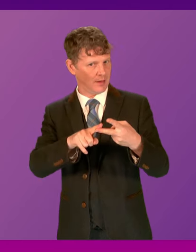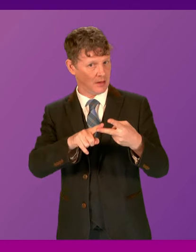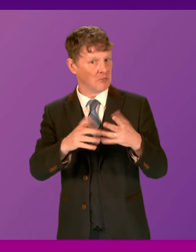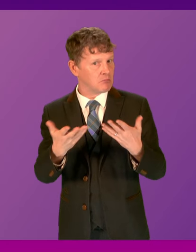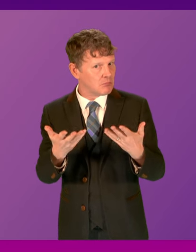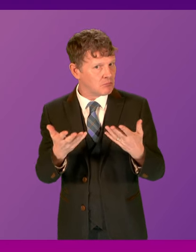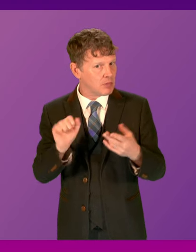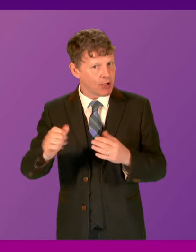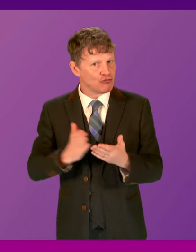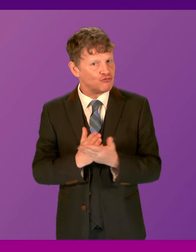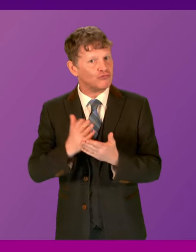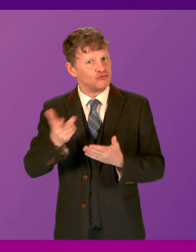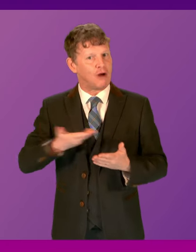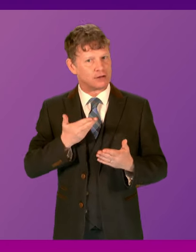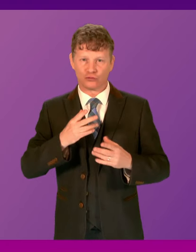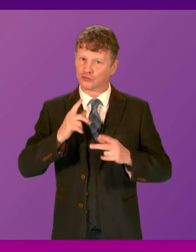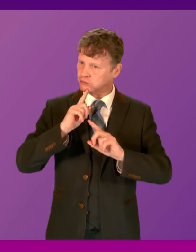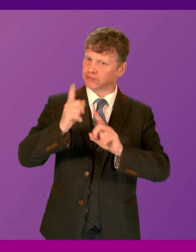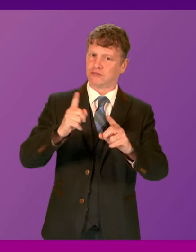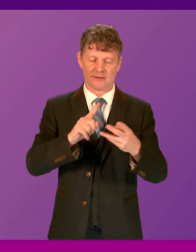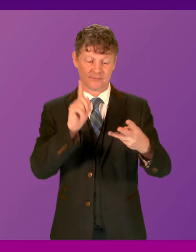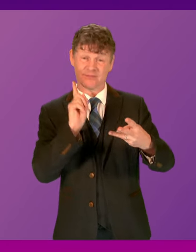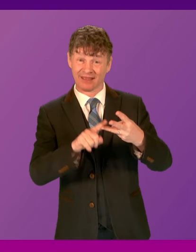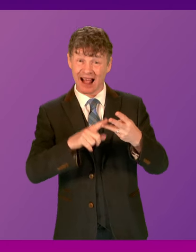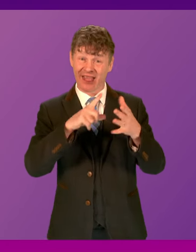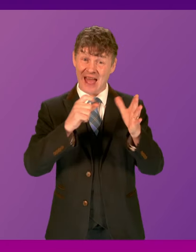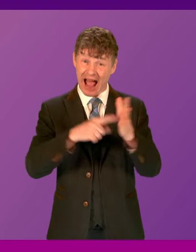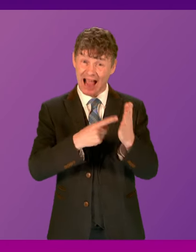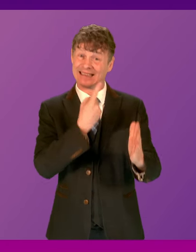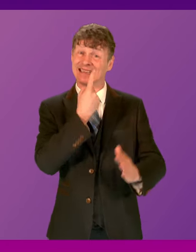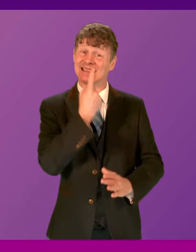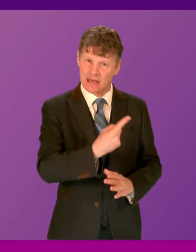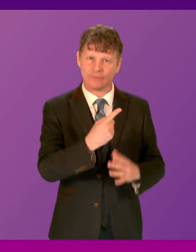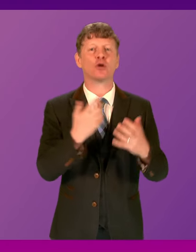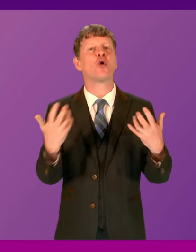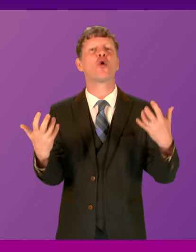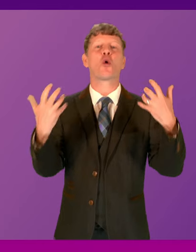Thirdly, the act is compatible with the European convention on human rights,